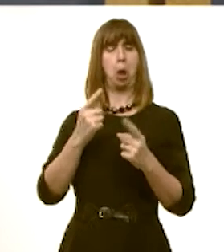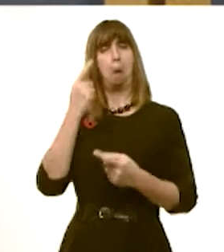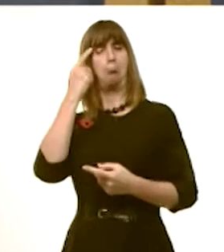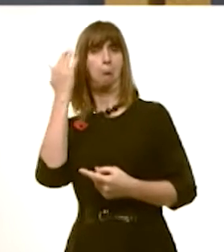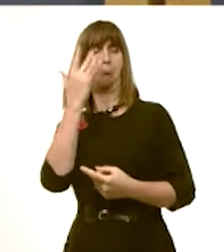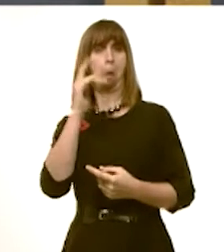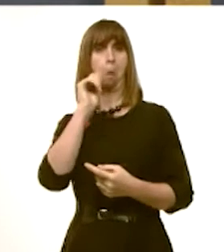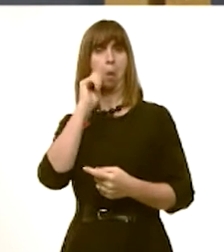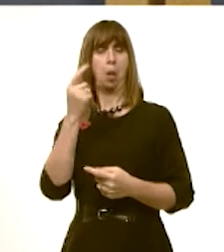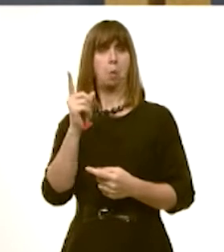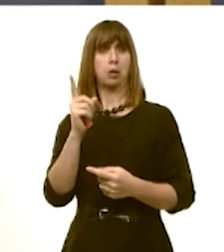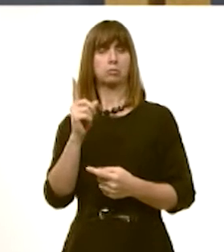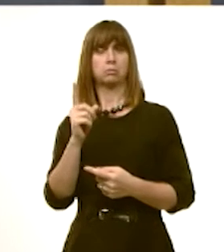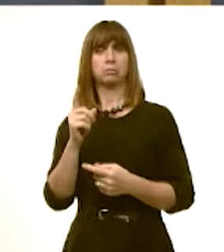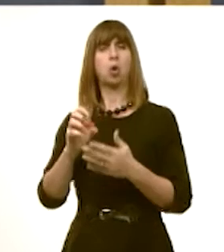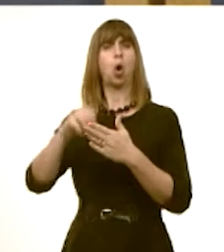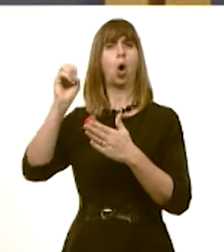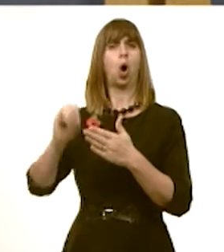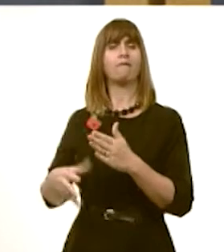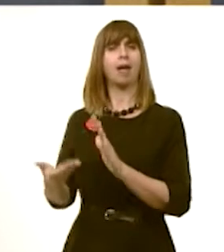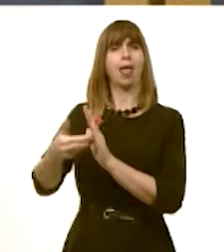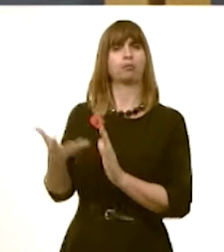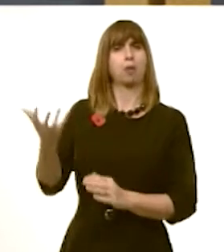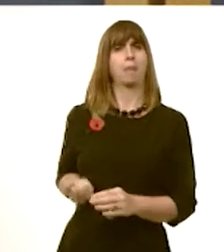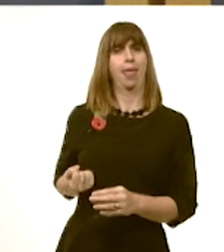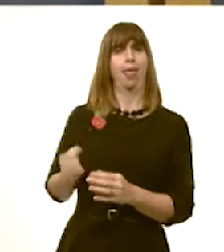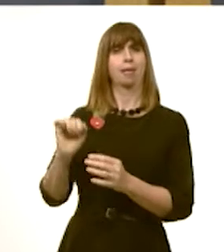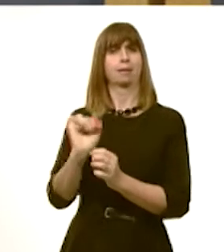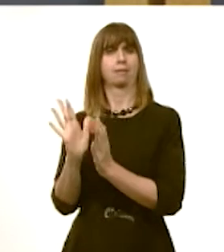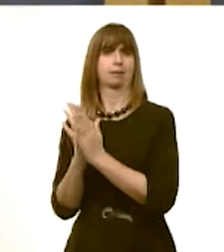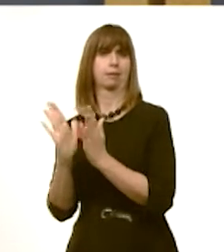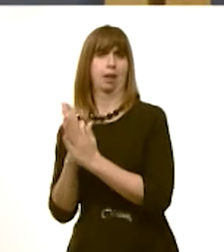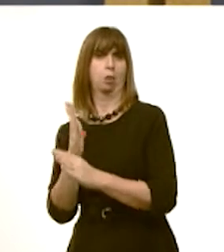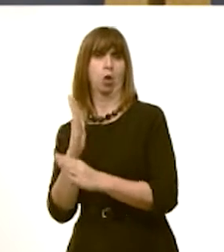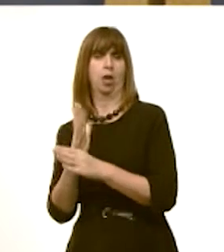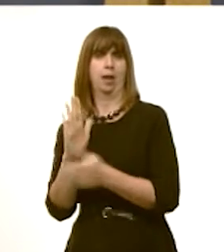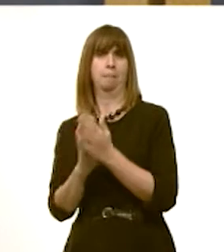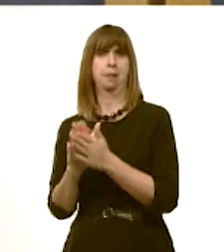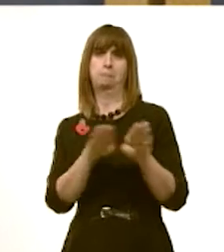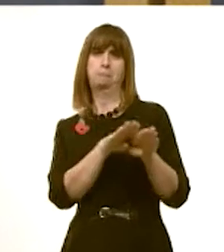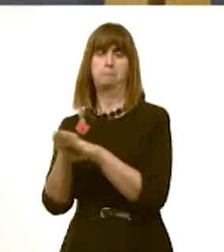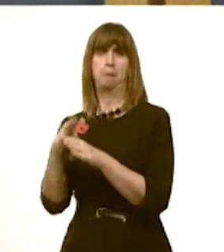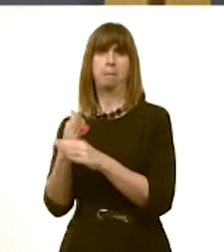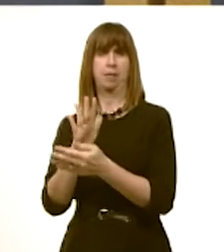payments for weekend working, which makes up between 12 per cent and 15 per cent of